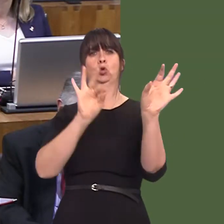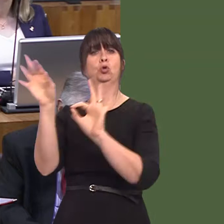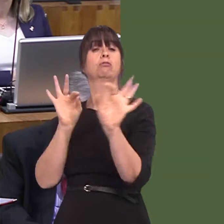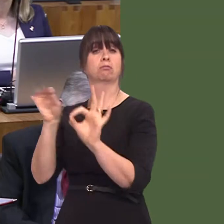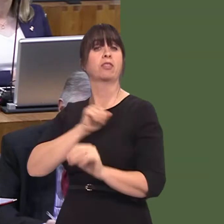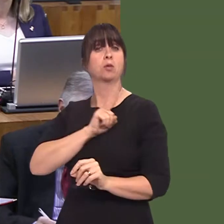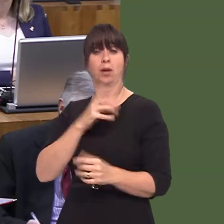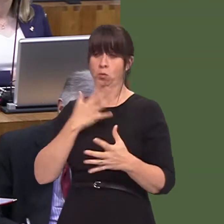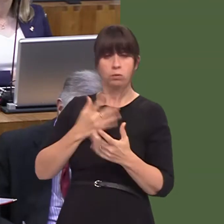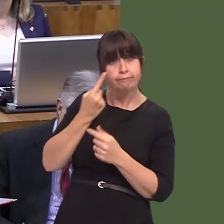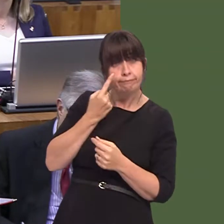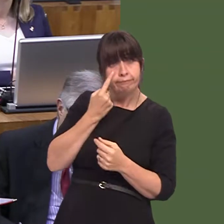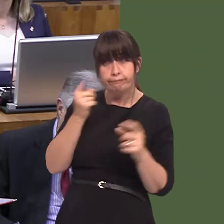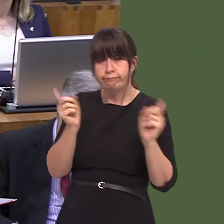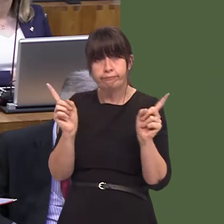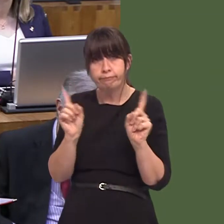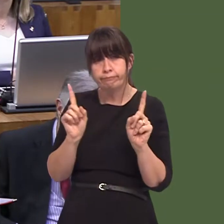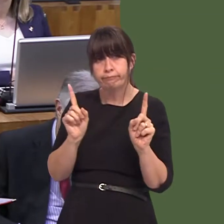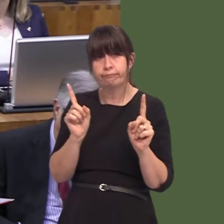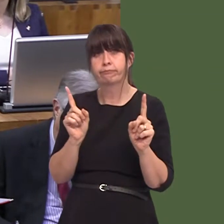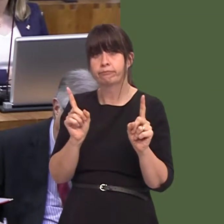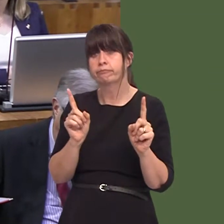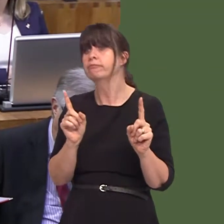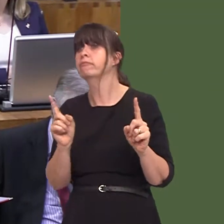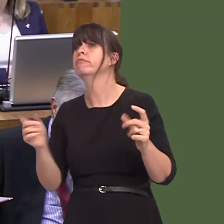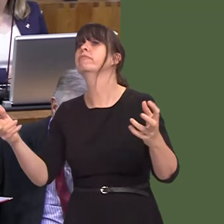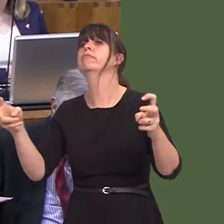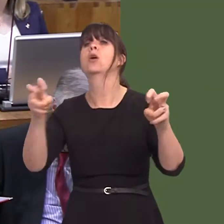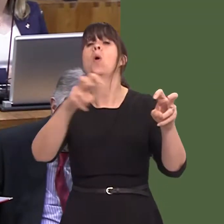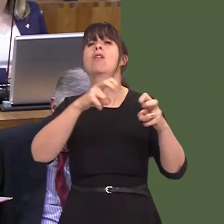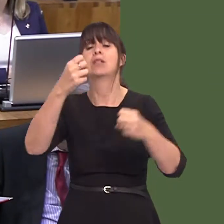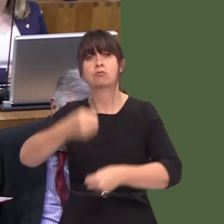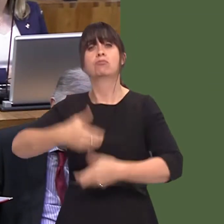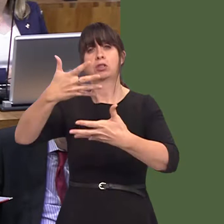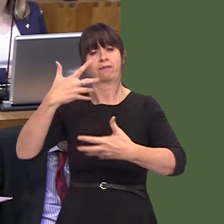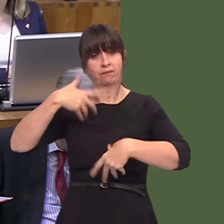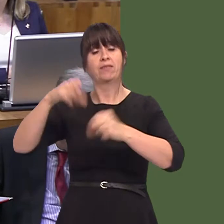to seeing the results of that inquiry when the work is completed.